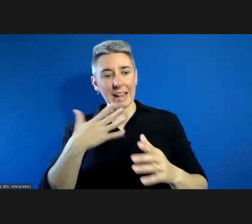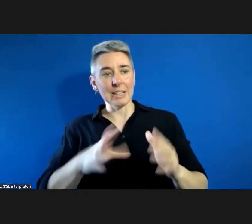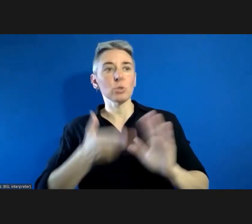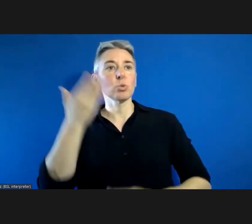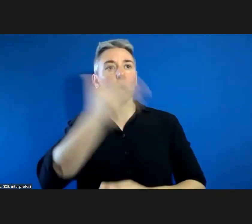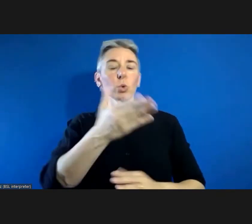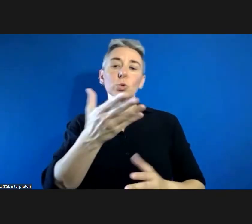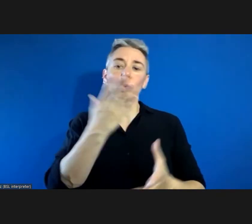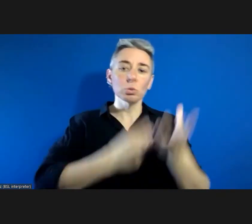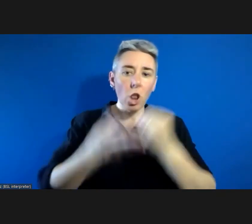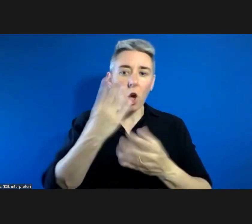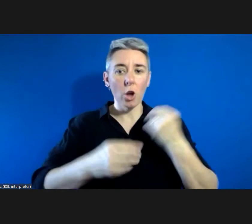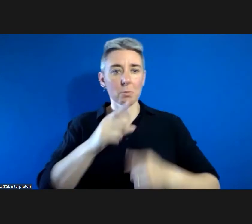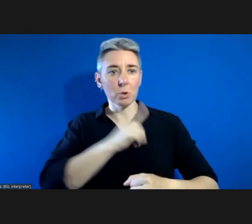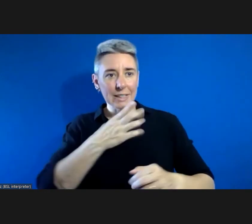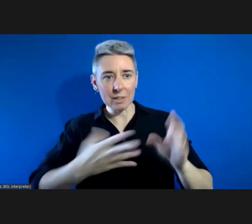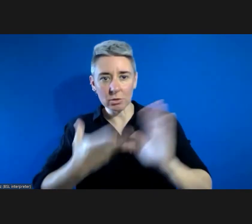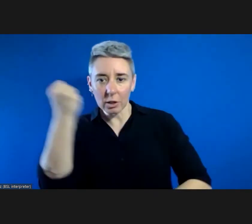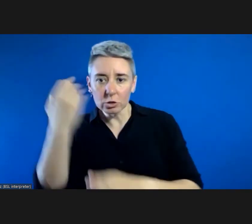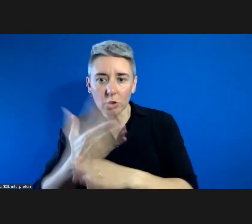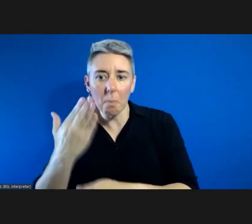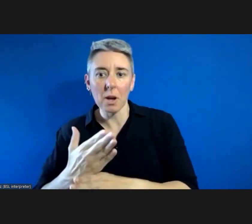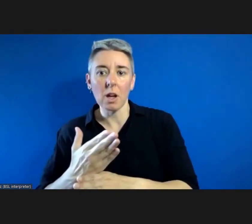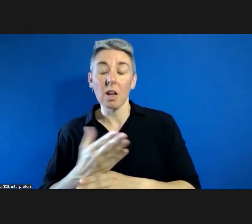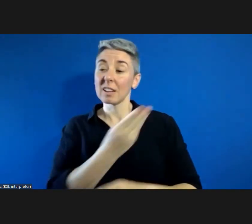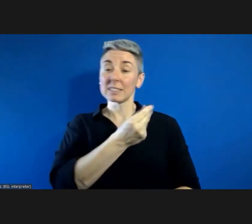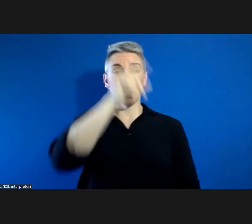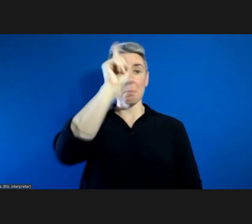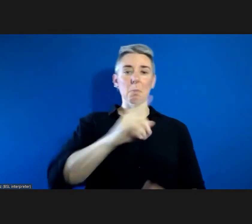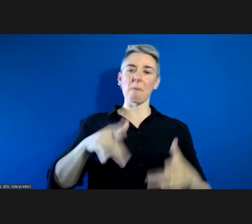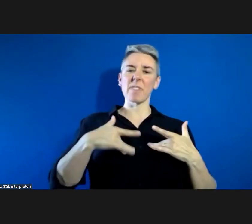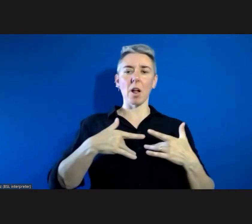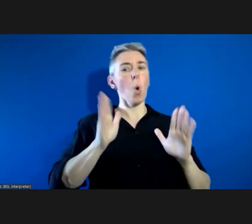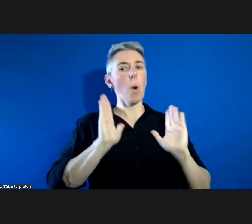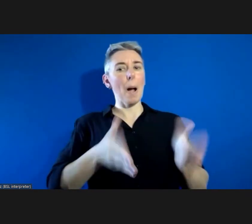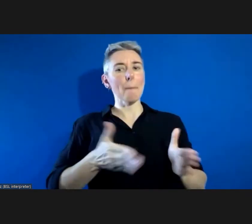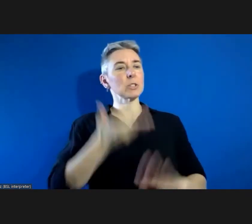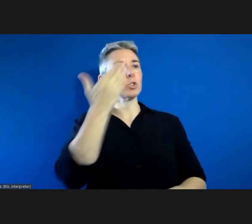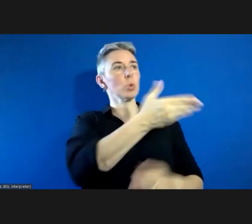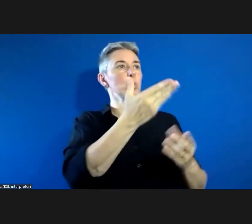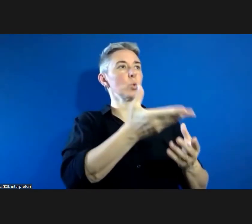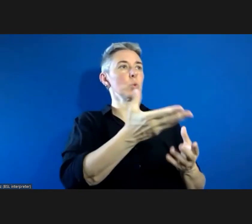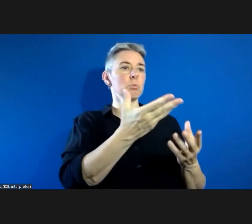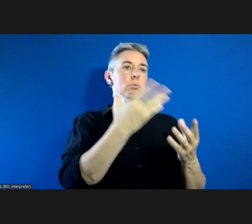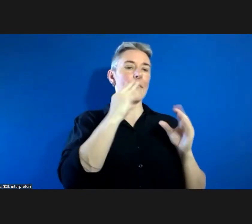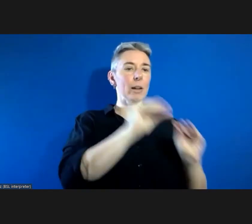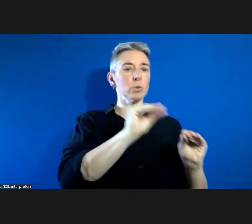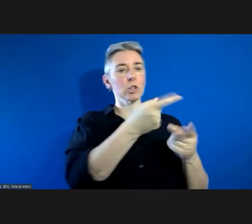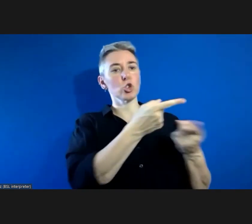Something you engage with as a rite of passage, before you even decide what career you want.